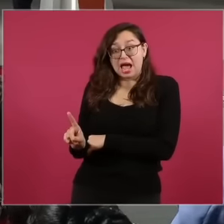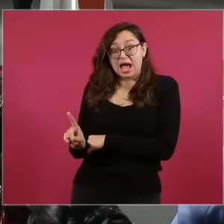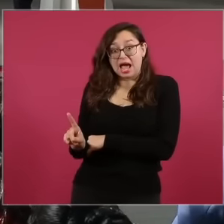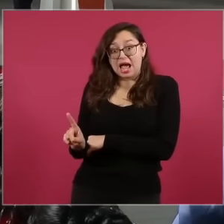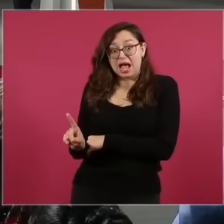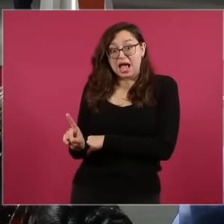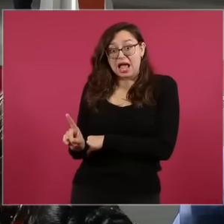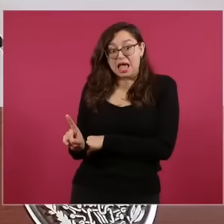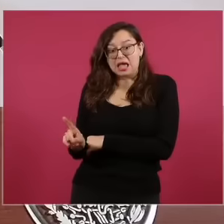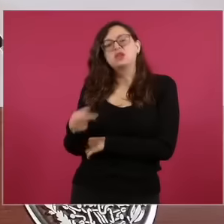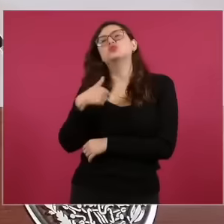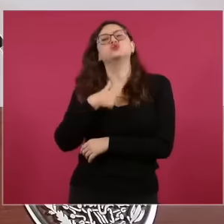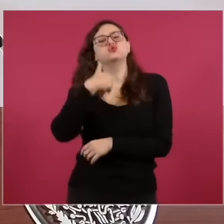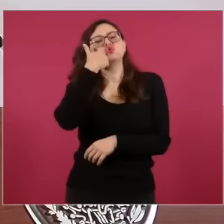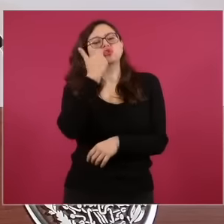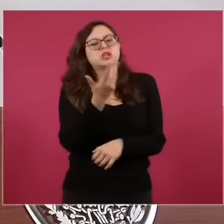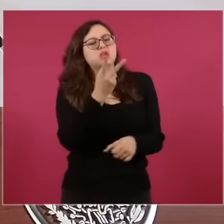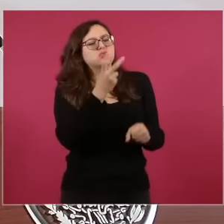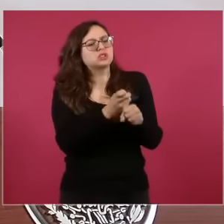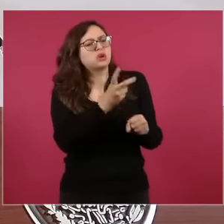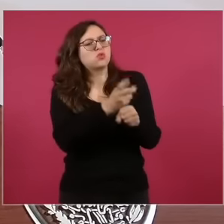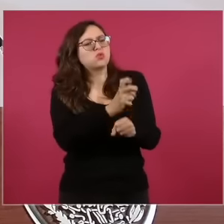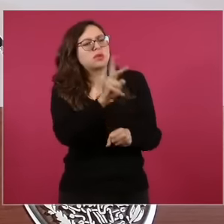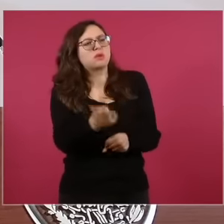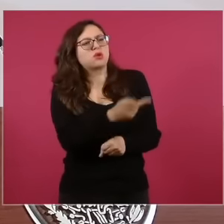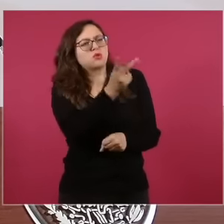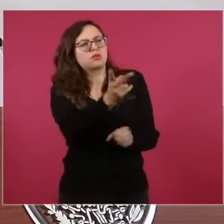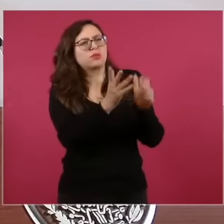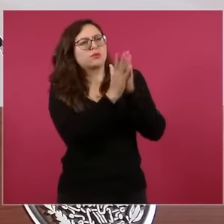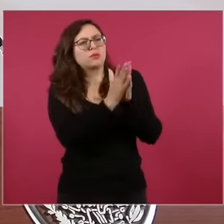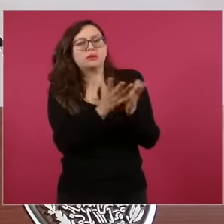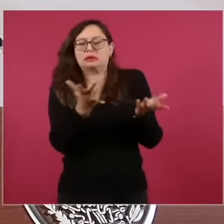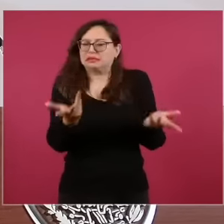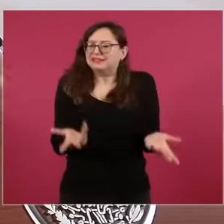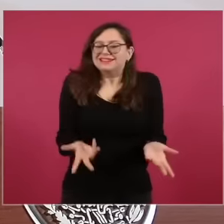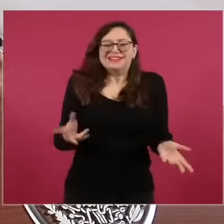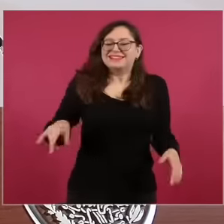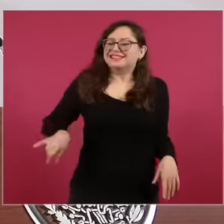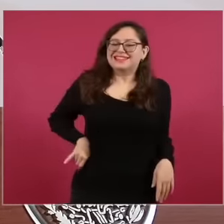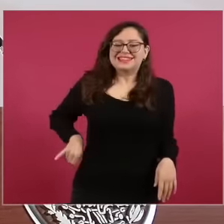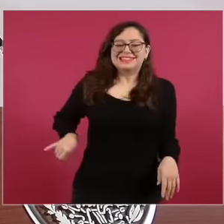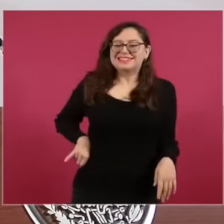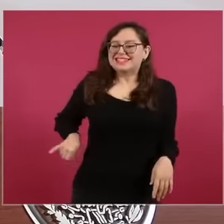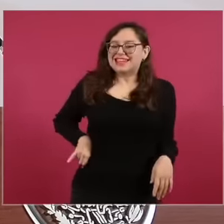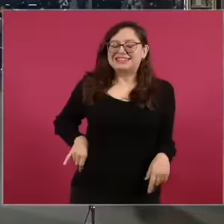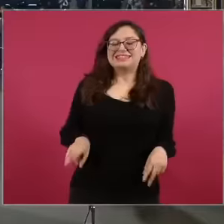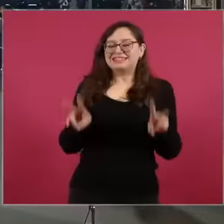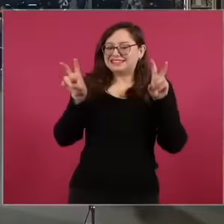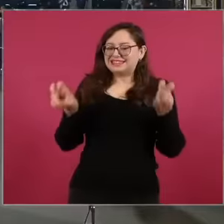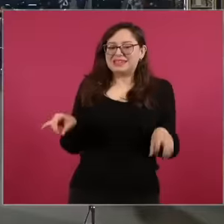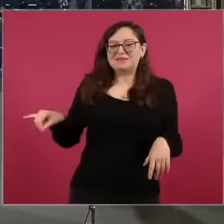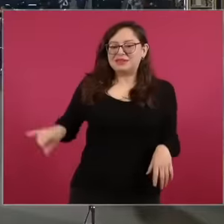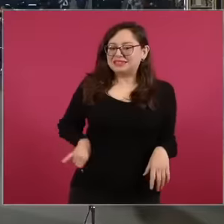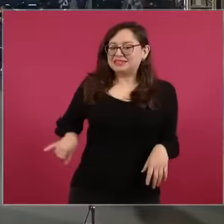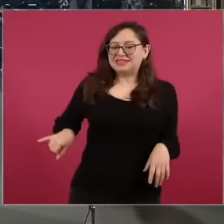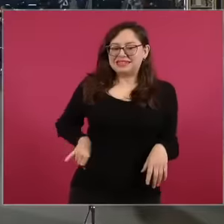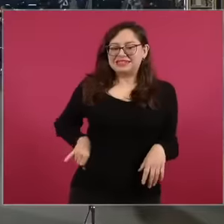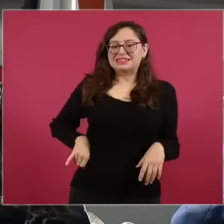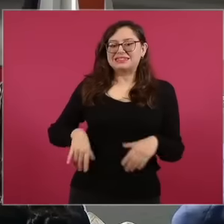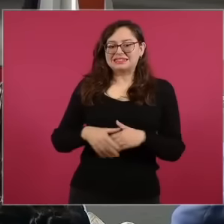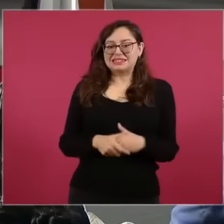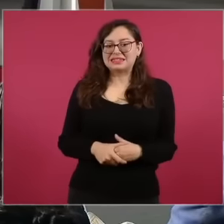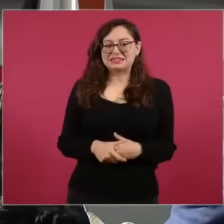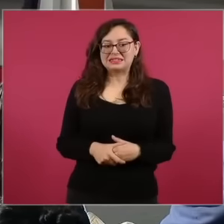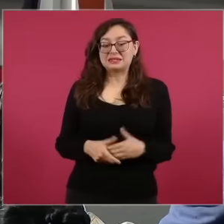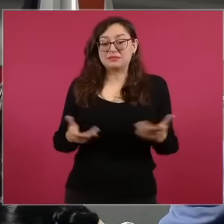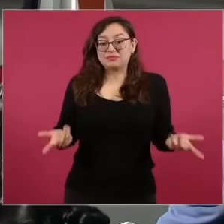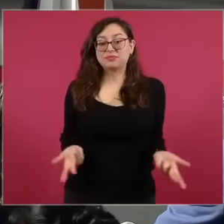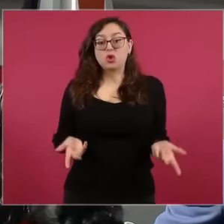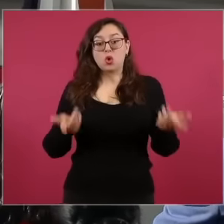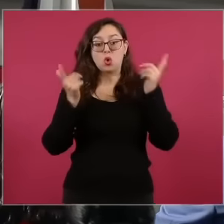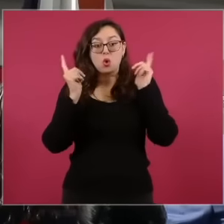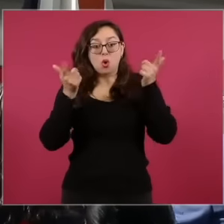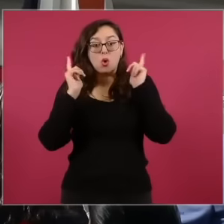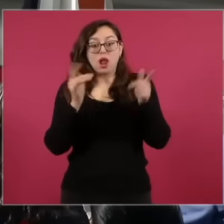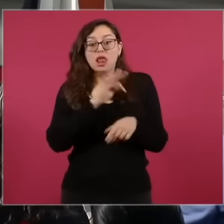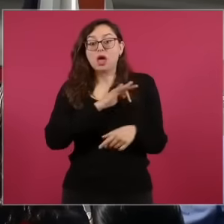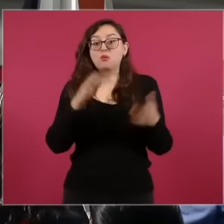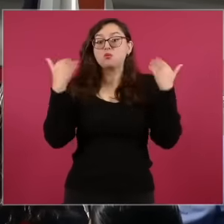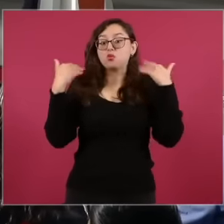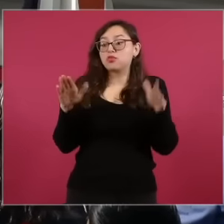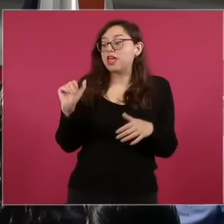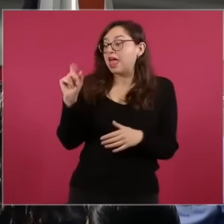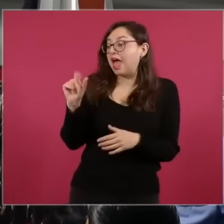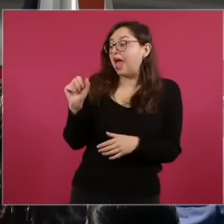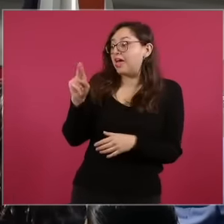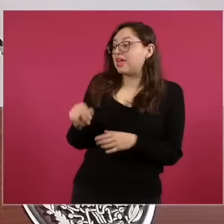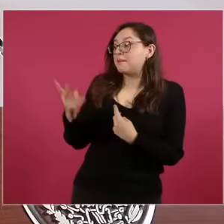how interesting, don't you think it is, after that I wish the senator would come and tell us how it was for